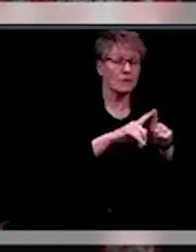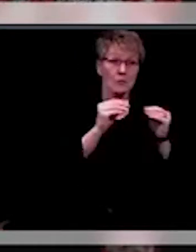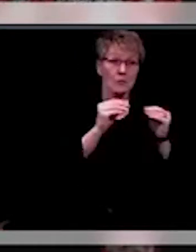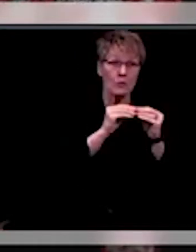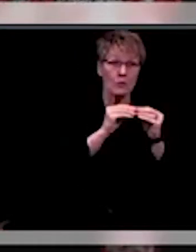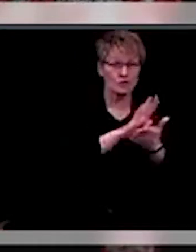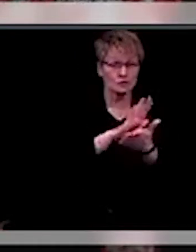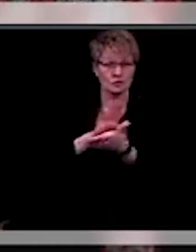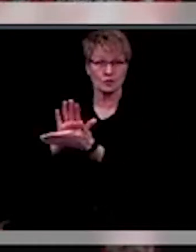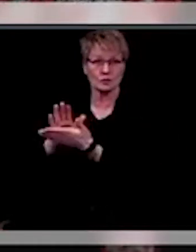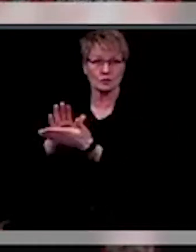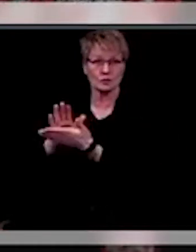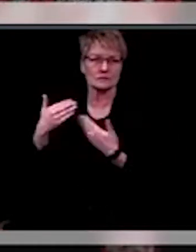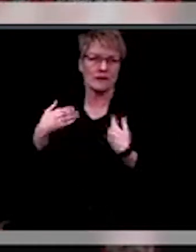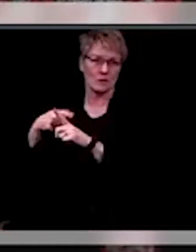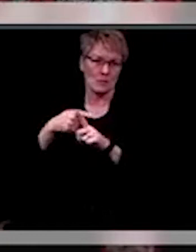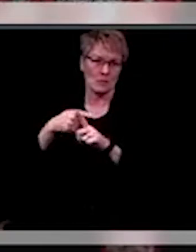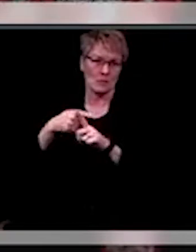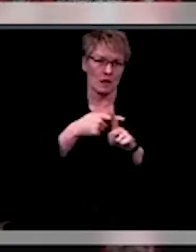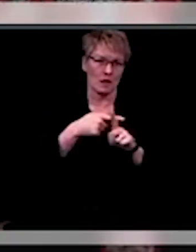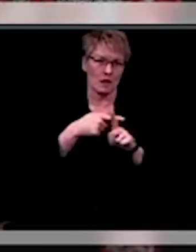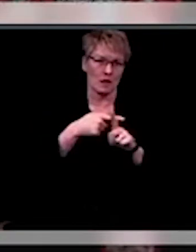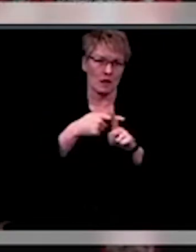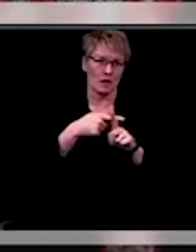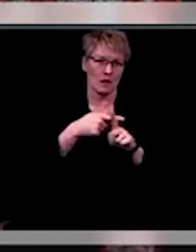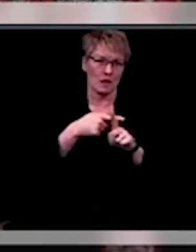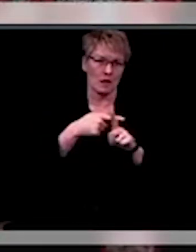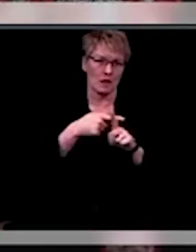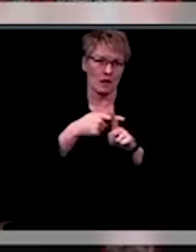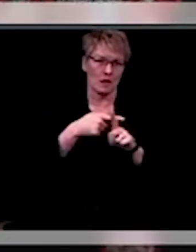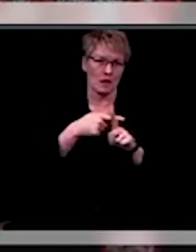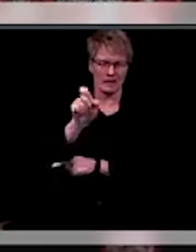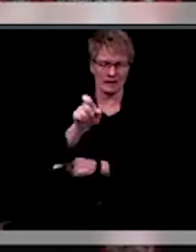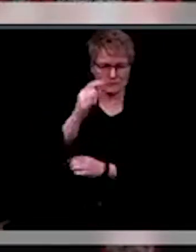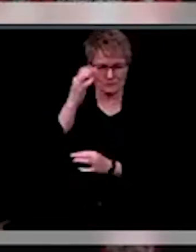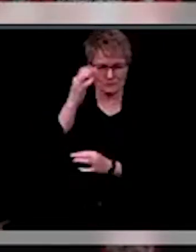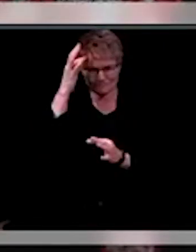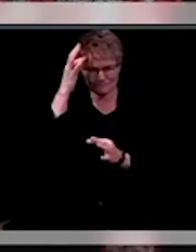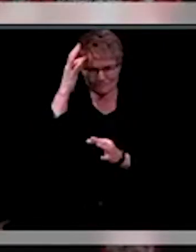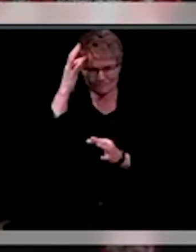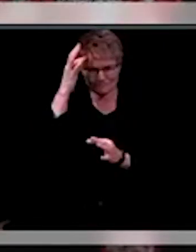having to make decisions and respond to those cases to ensure that there's not exposure on